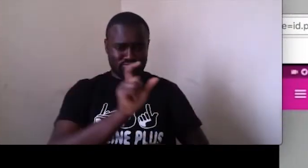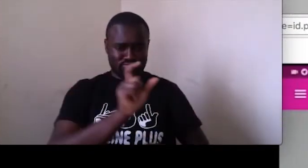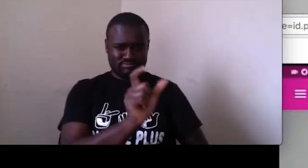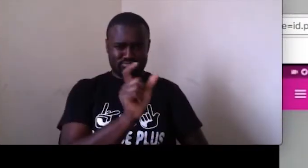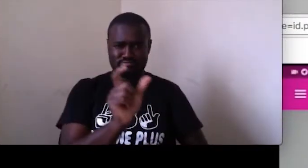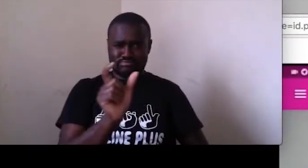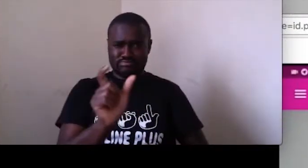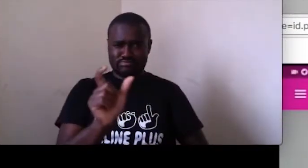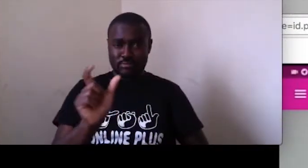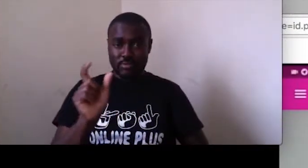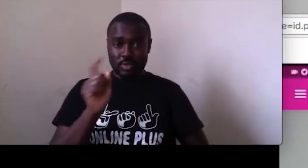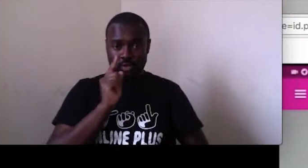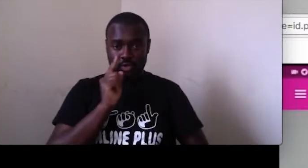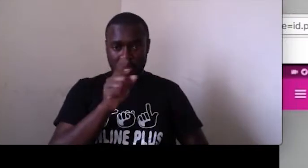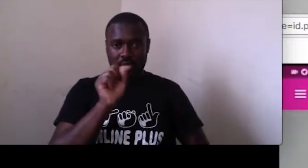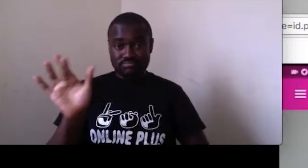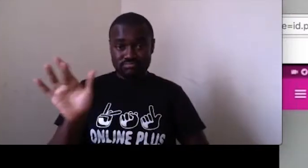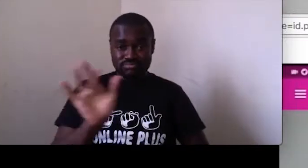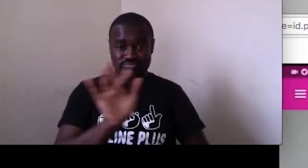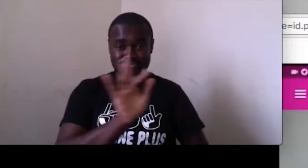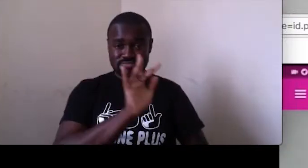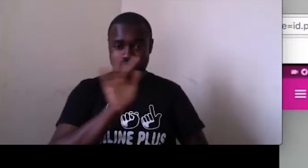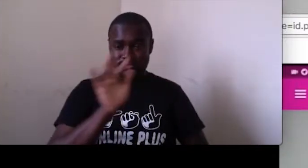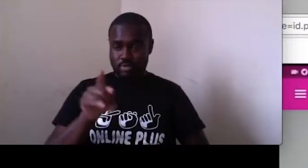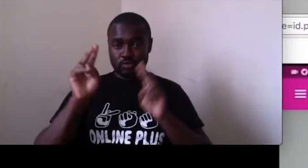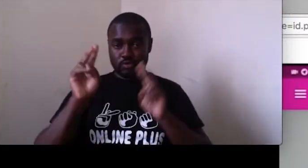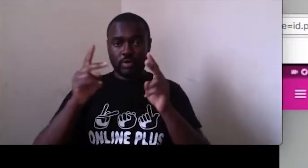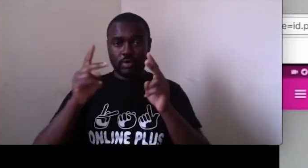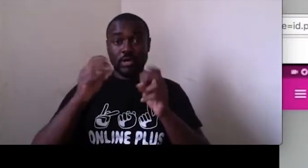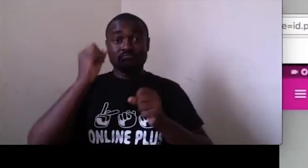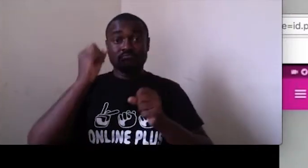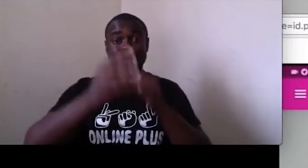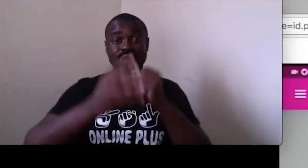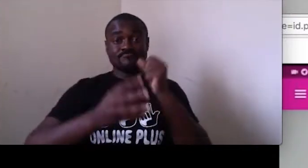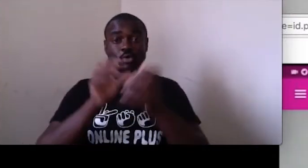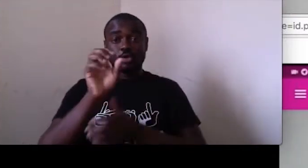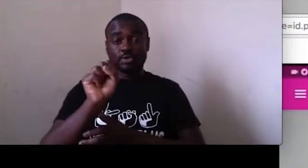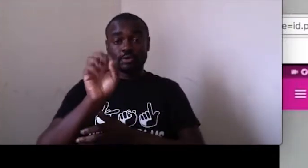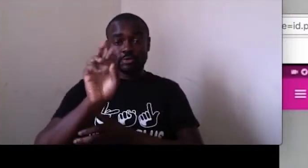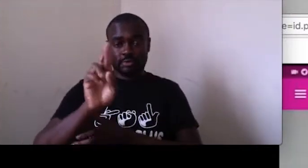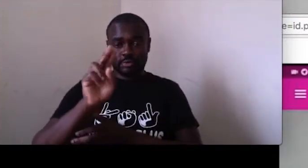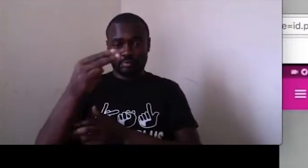it will give you the topics You can flip through and choose the topics